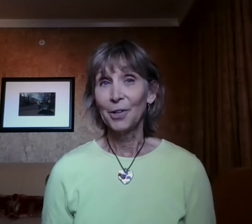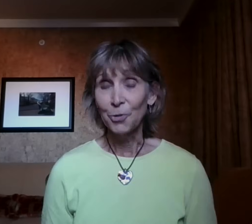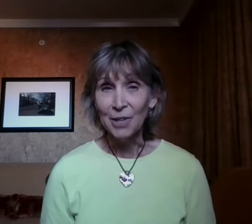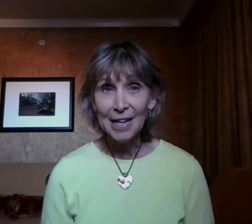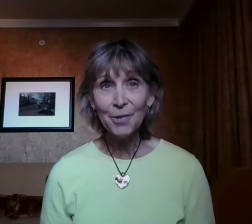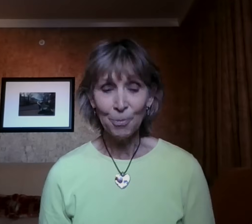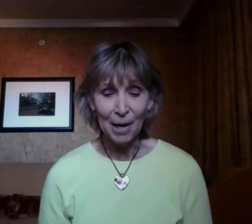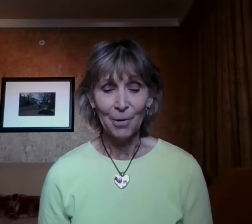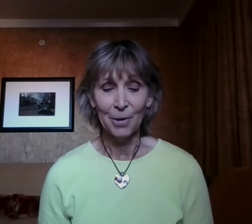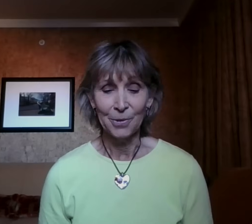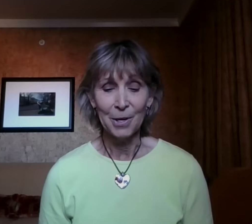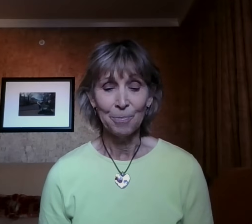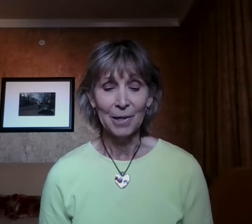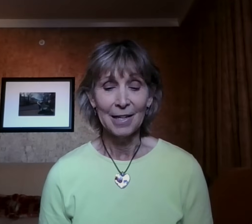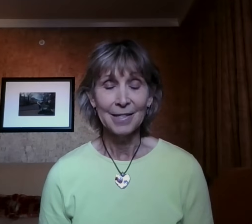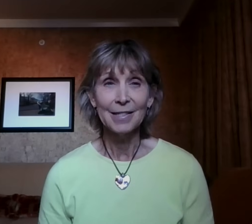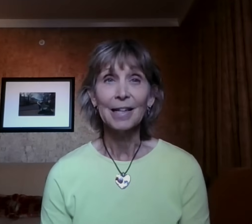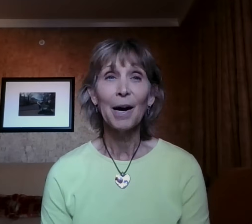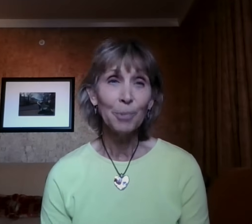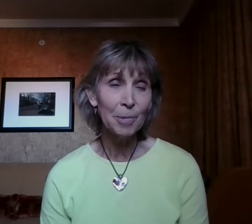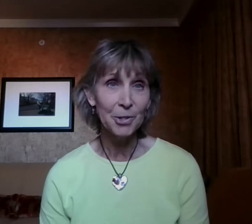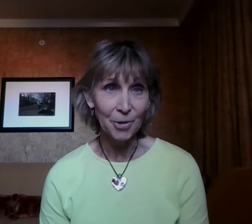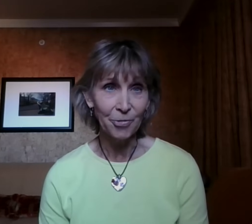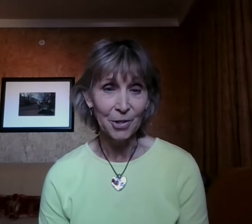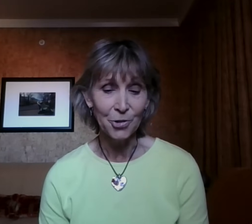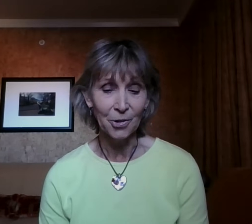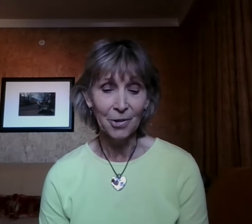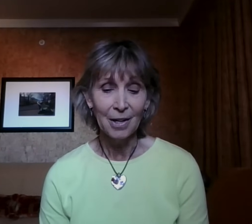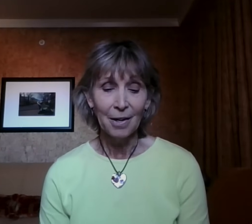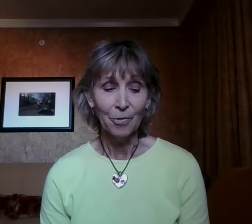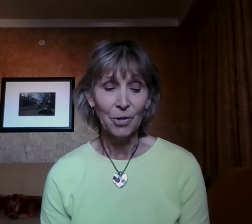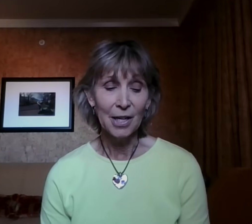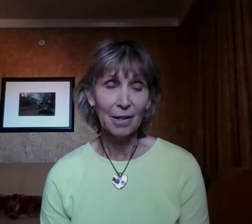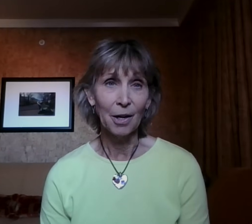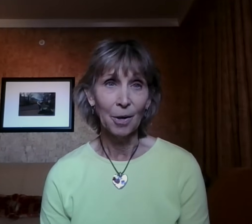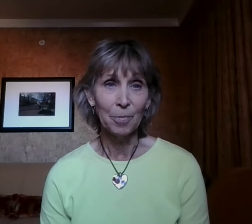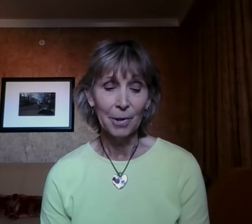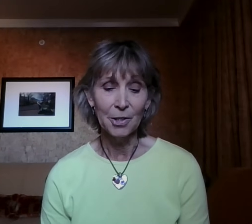And then underneath our bio health companies. The complementary feature of our tech hub